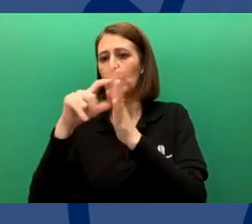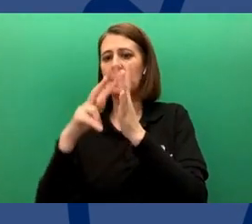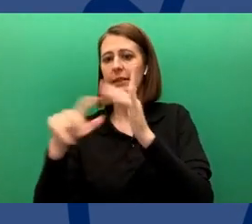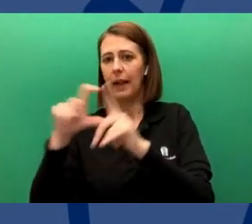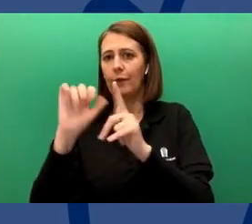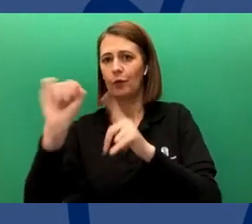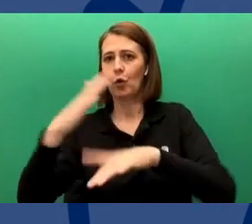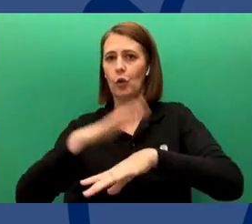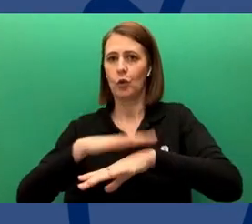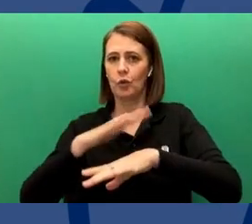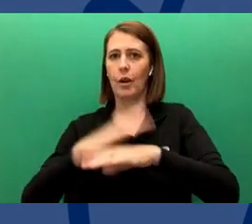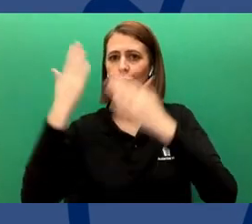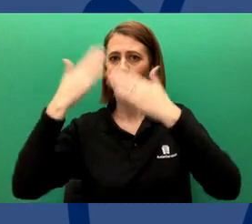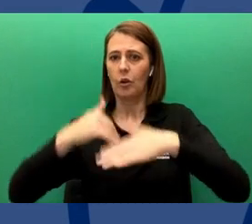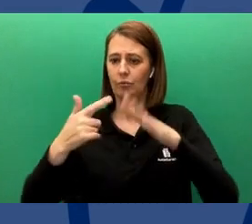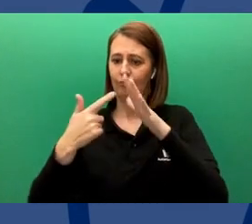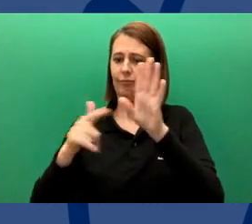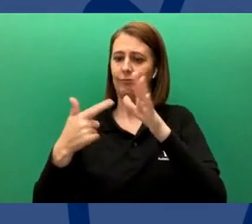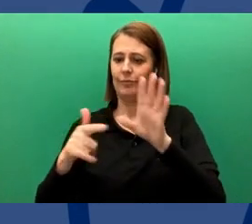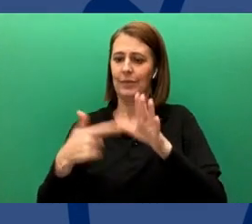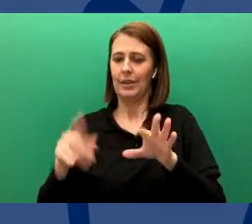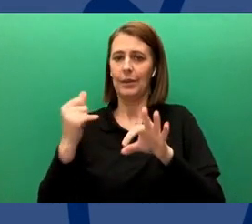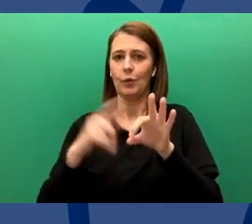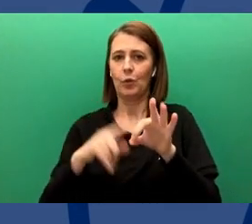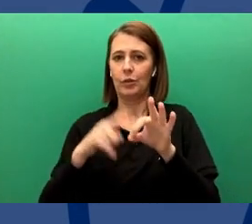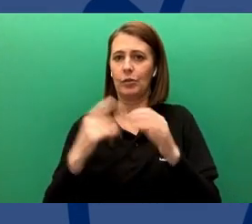some of the questions that we received from the audience. And also thank the audience